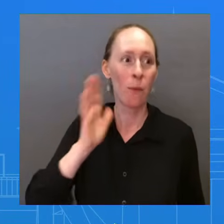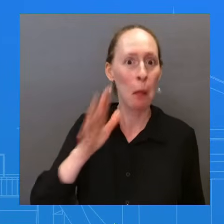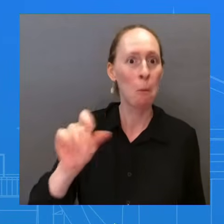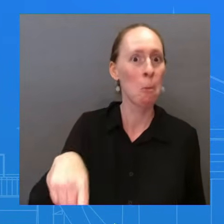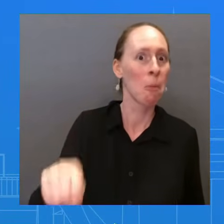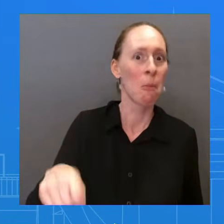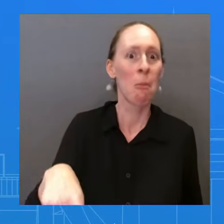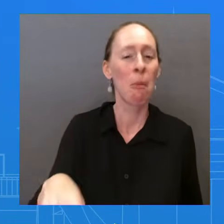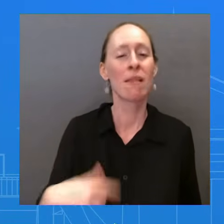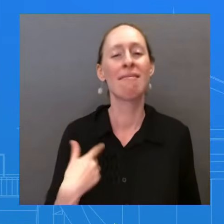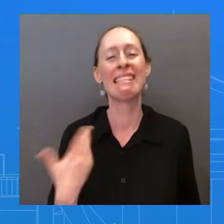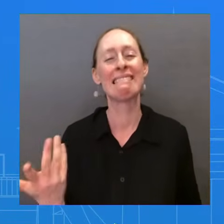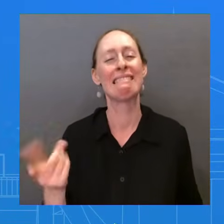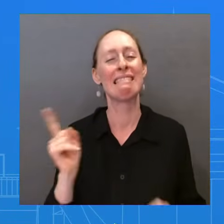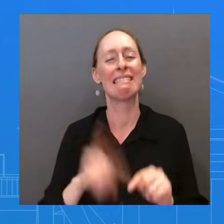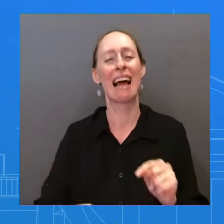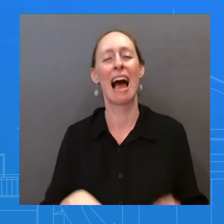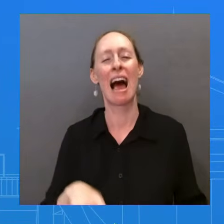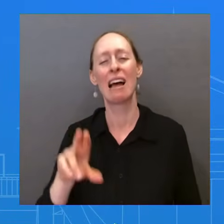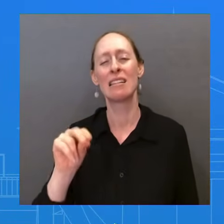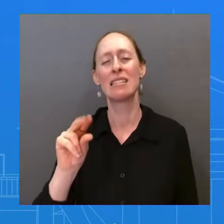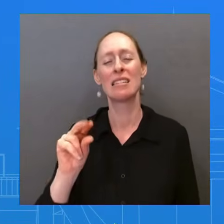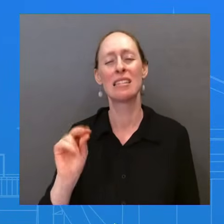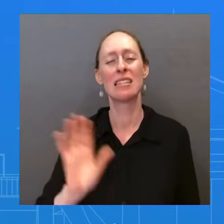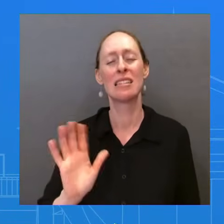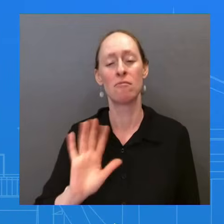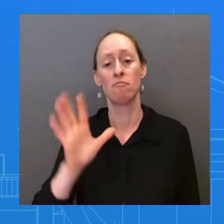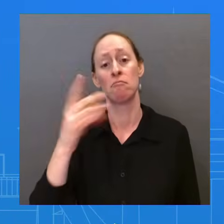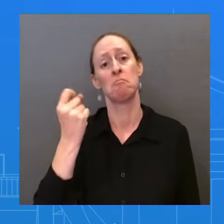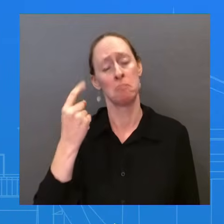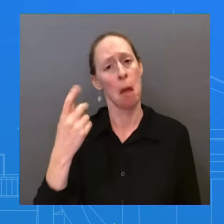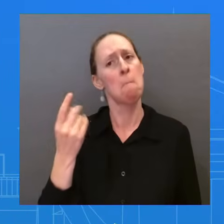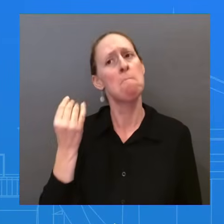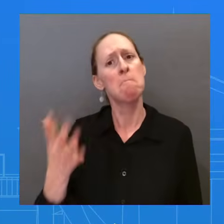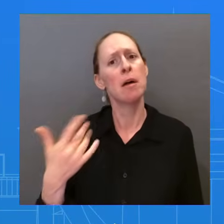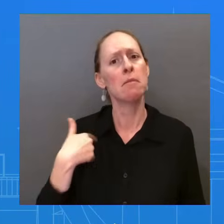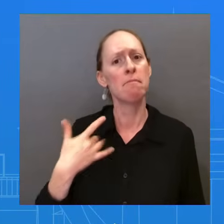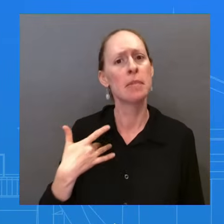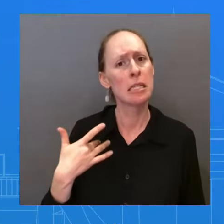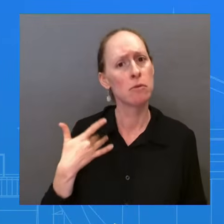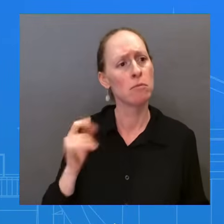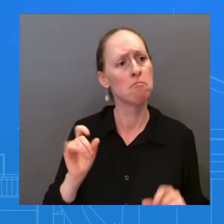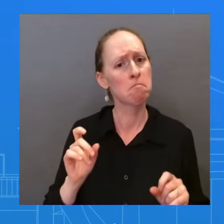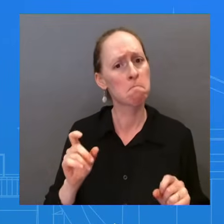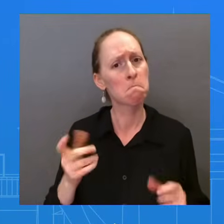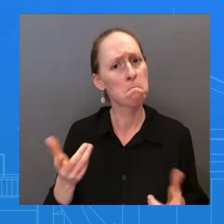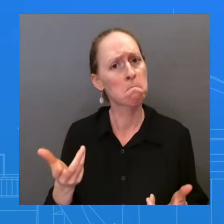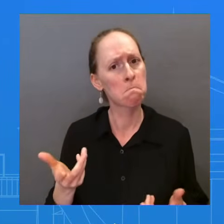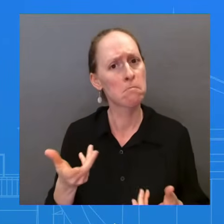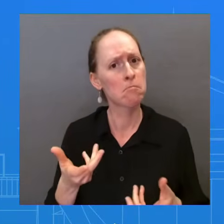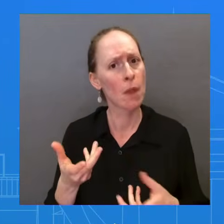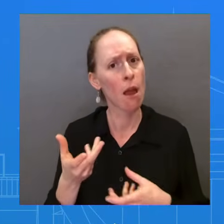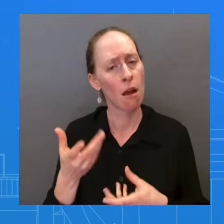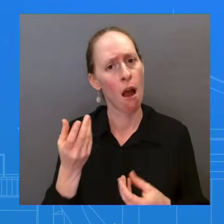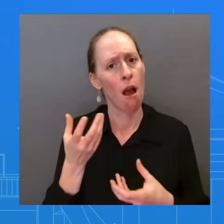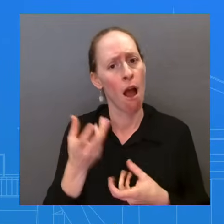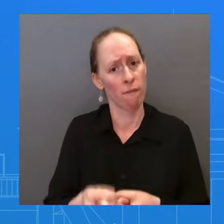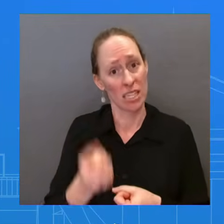what we are confident about is that -- that we're -- we're putting a good-faith effort in on each and every case, because each and every one is important.